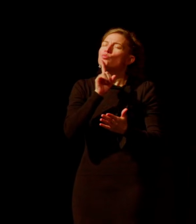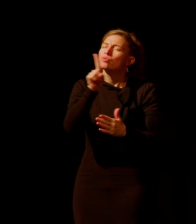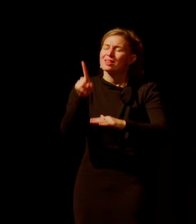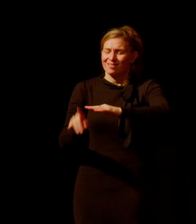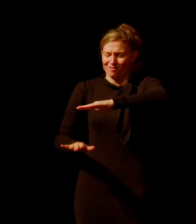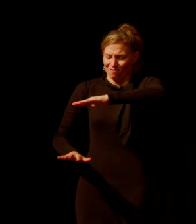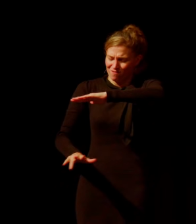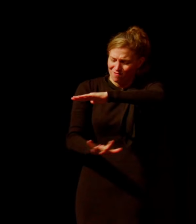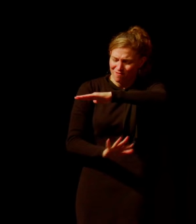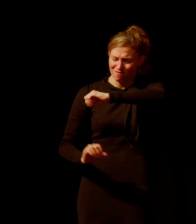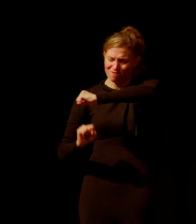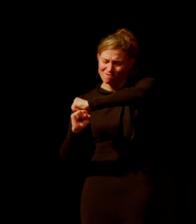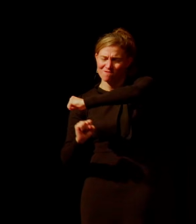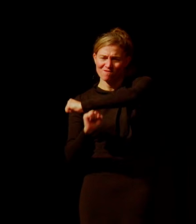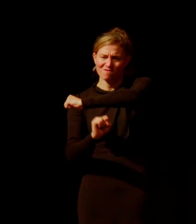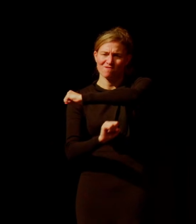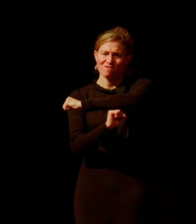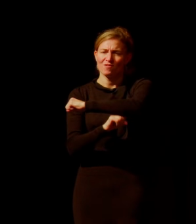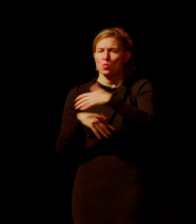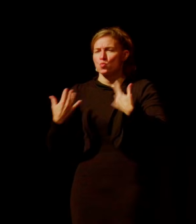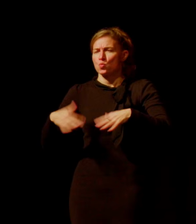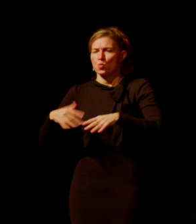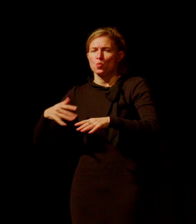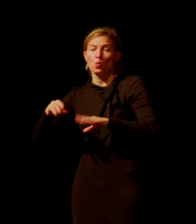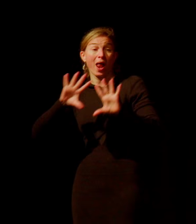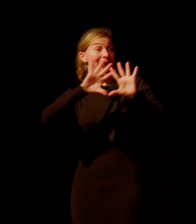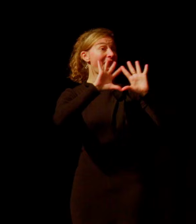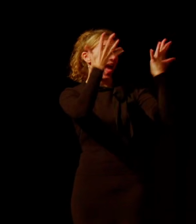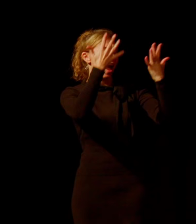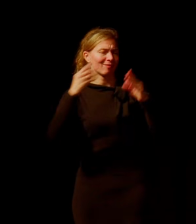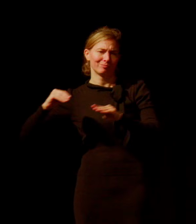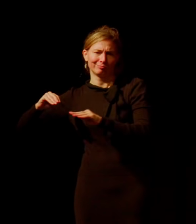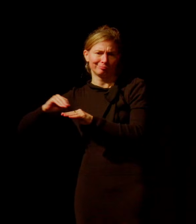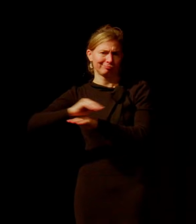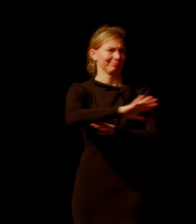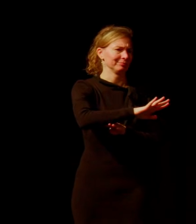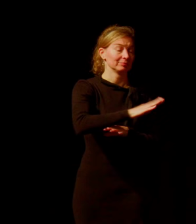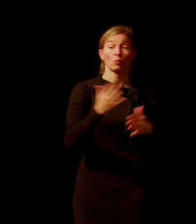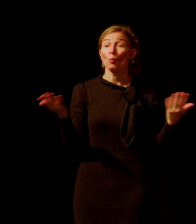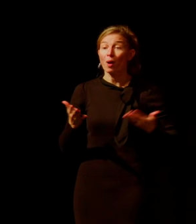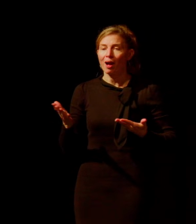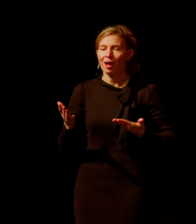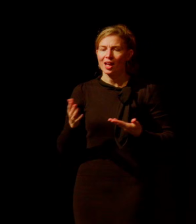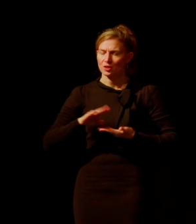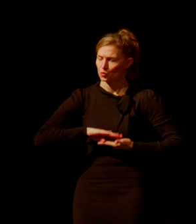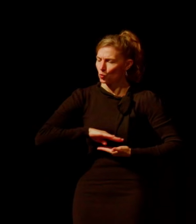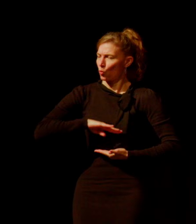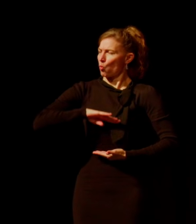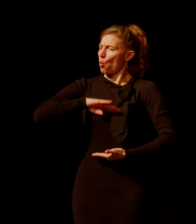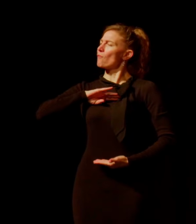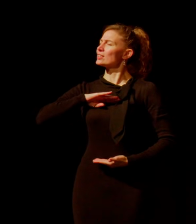that shapes every part of our lives. Confidence. Just think about it.